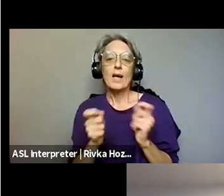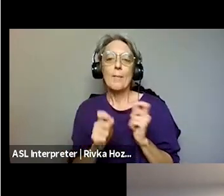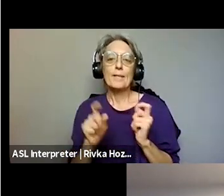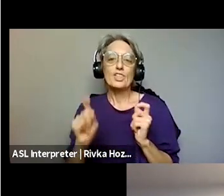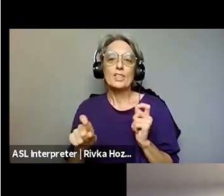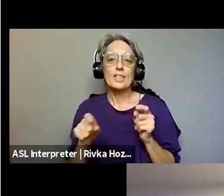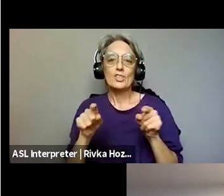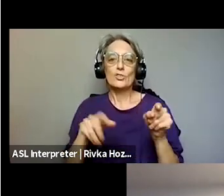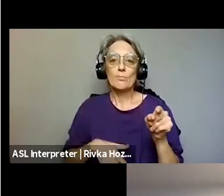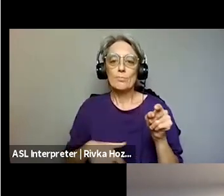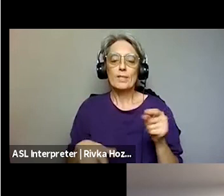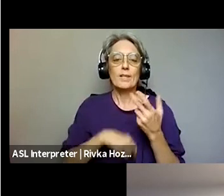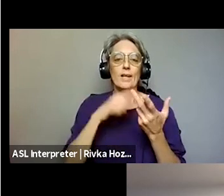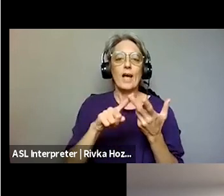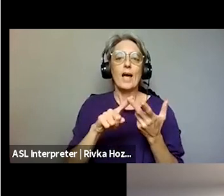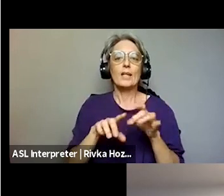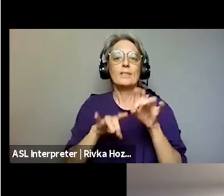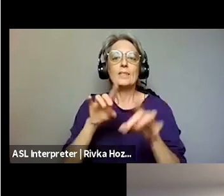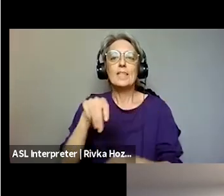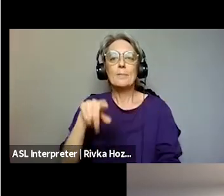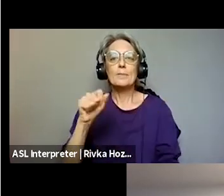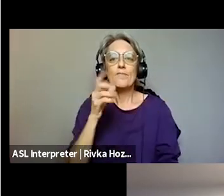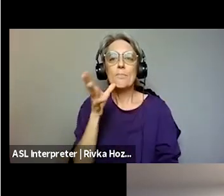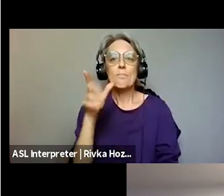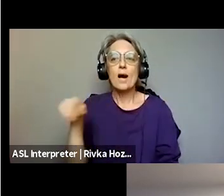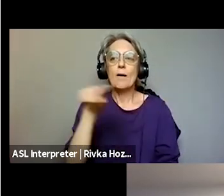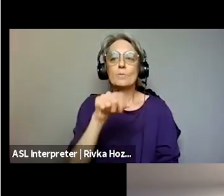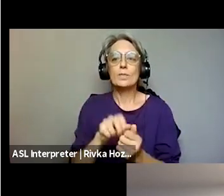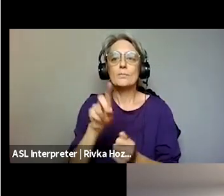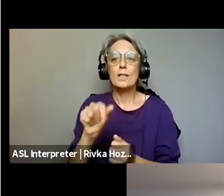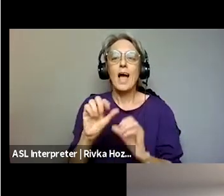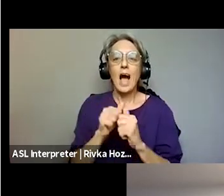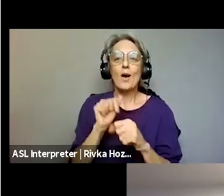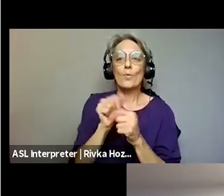as tips from moms with disabilities about how to work with them in the prenatal period. So we've